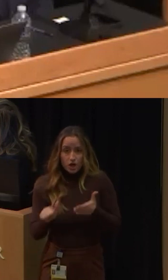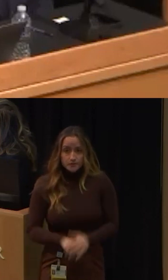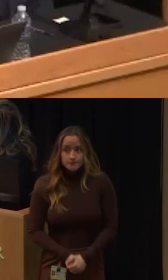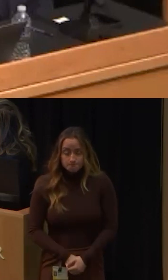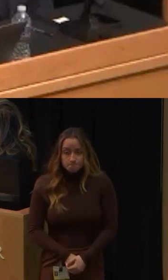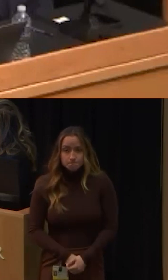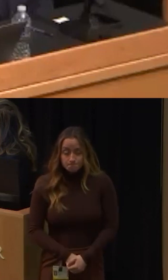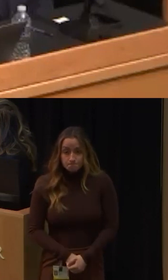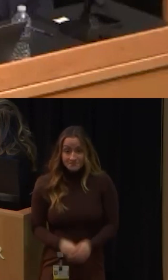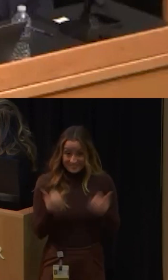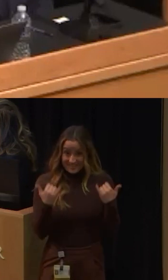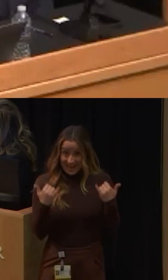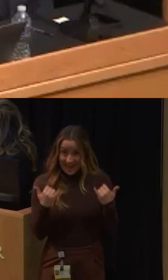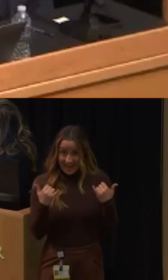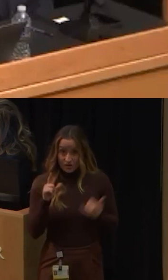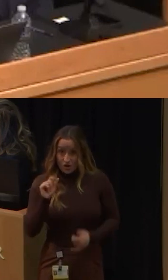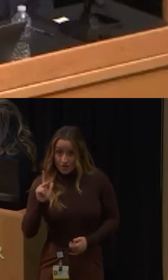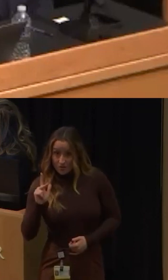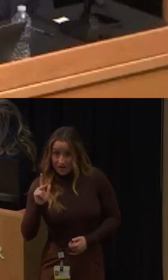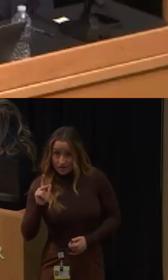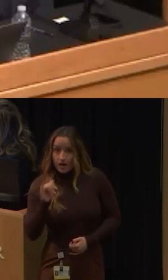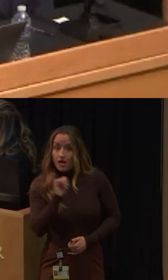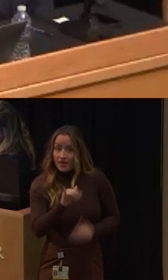Today, the house is worth $10,000,